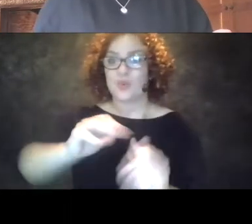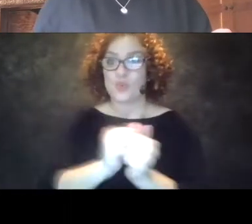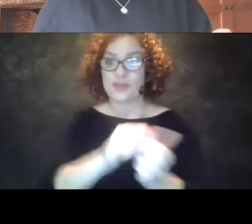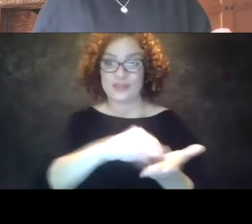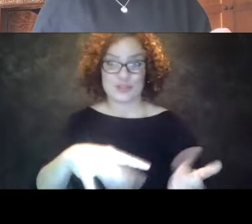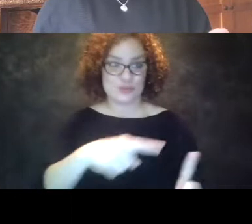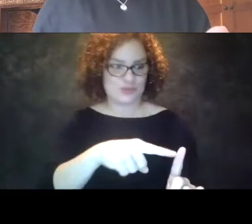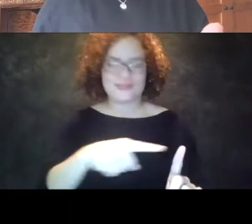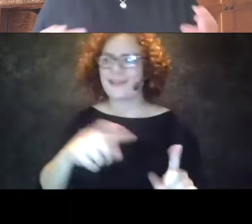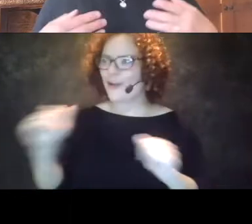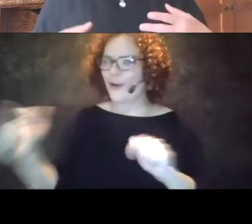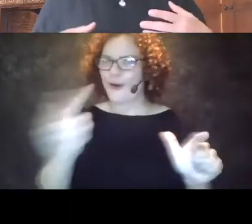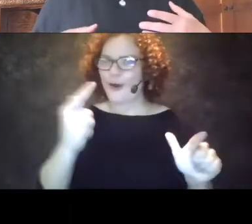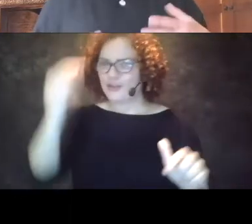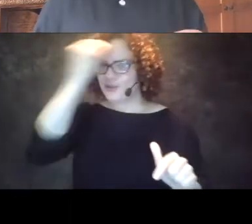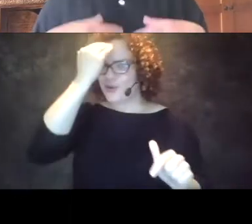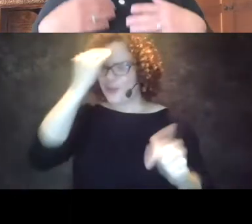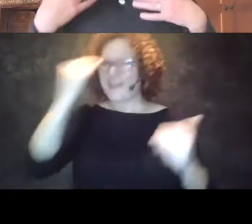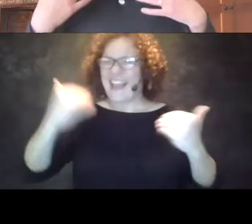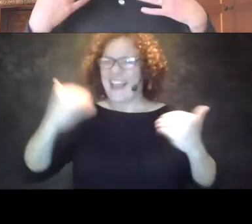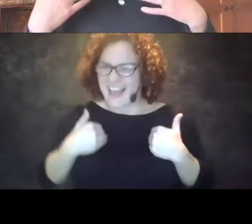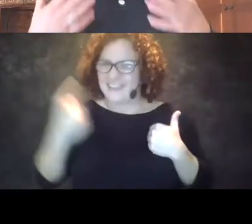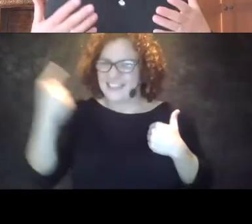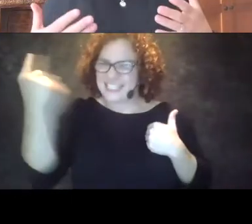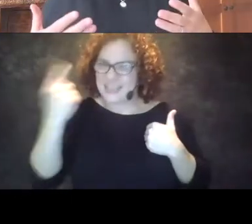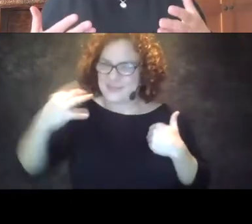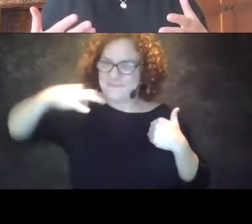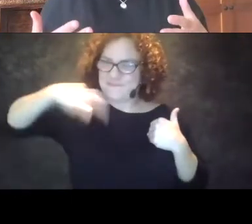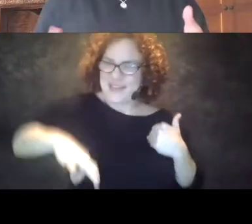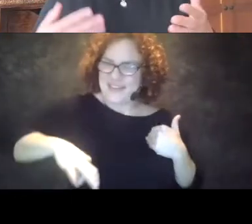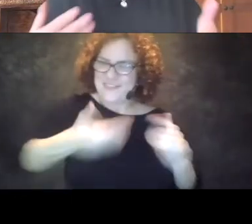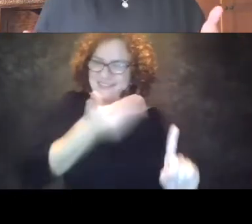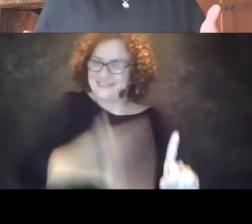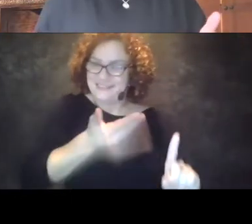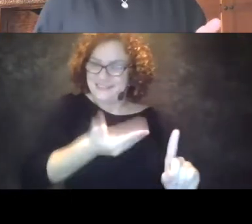contribute. So for some students who have multiple disabilities, that might be you know,